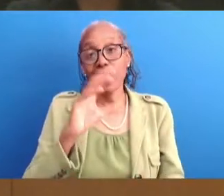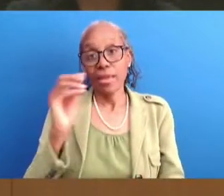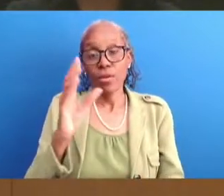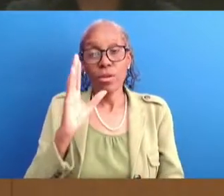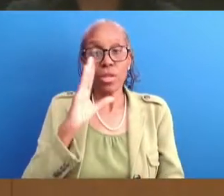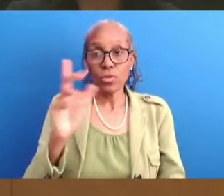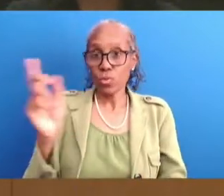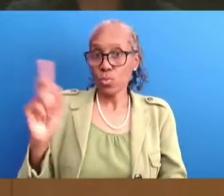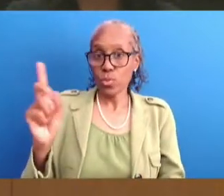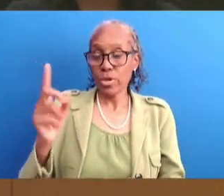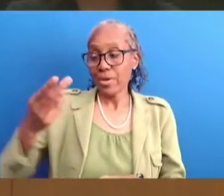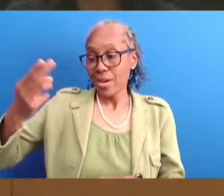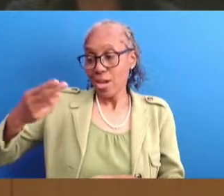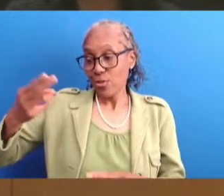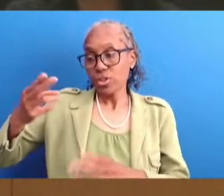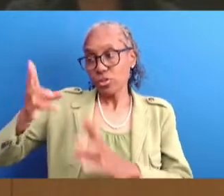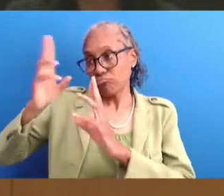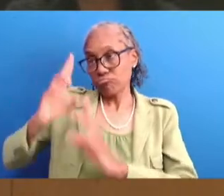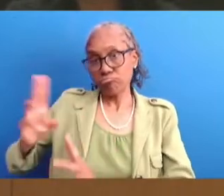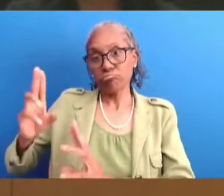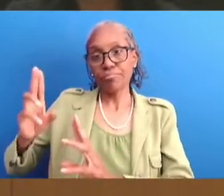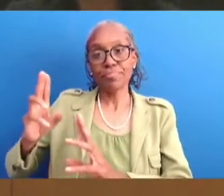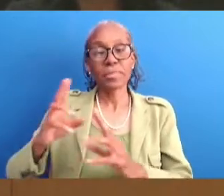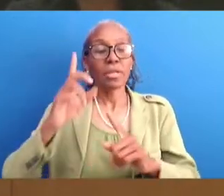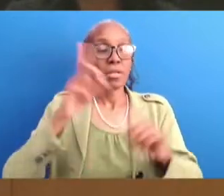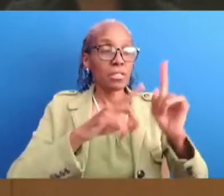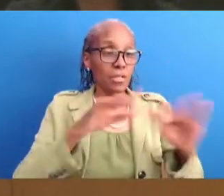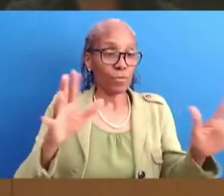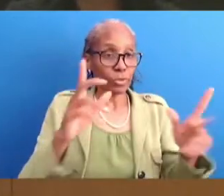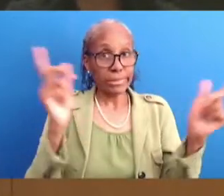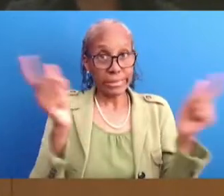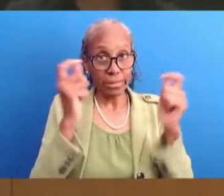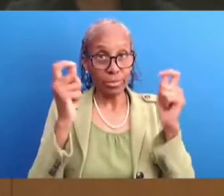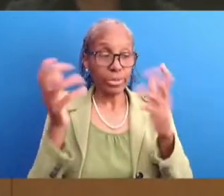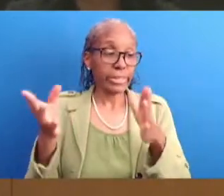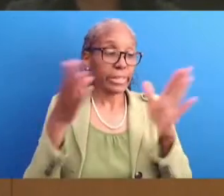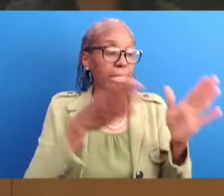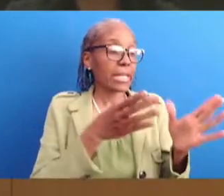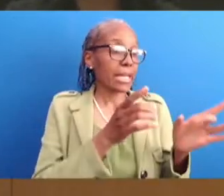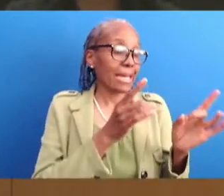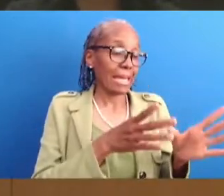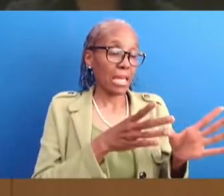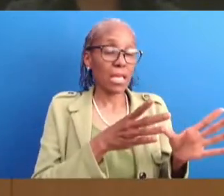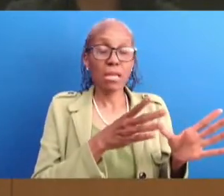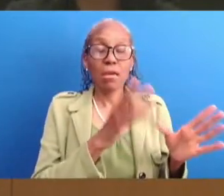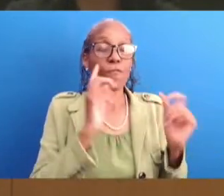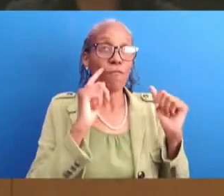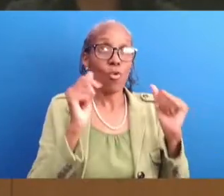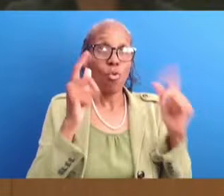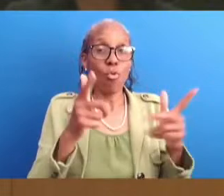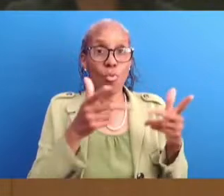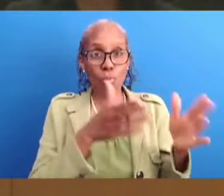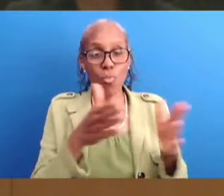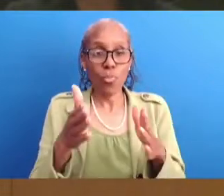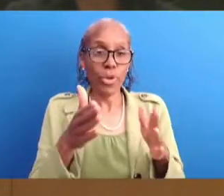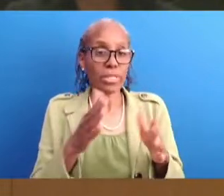FOR YOUR LEADERSHIP AFFIRMING THAT MECKLENBURG COUNTY IS A